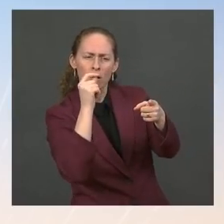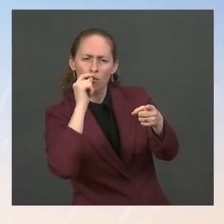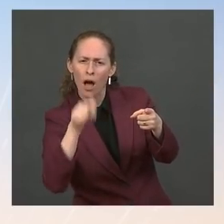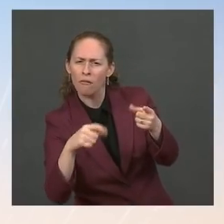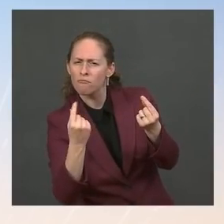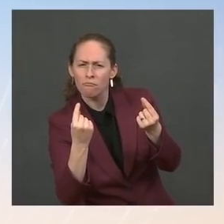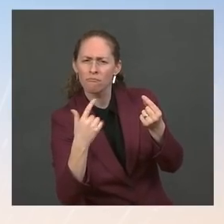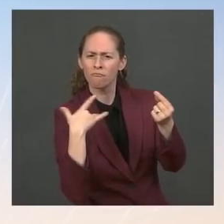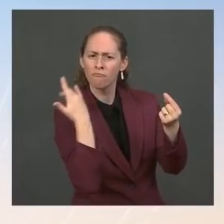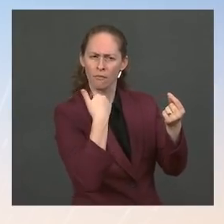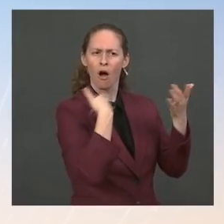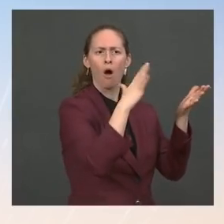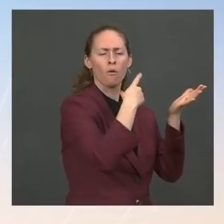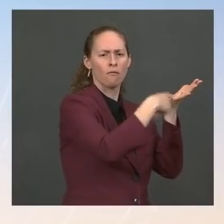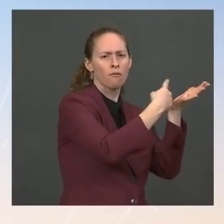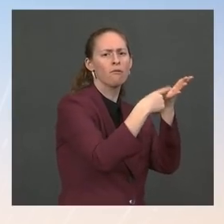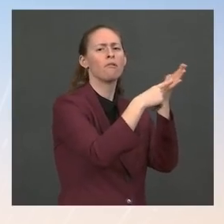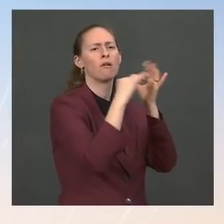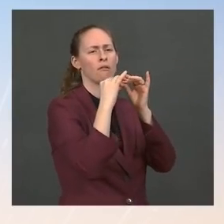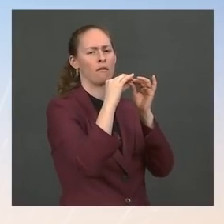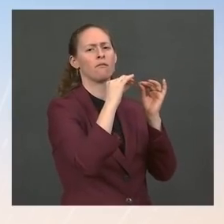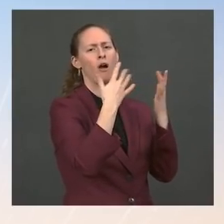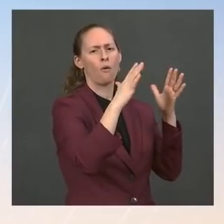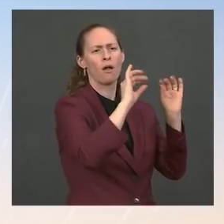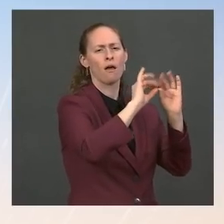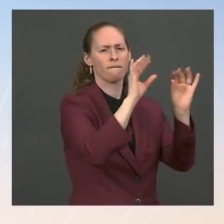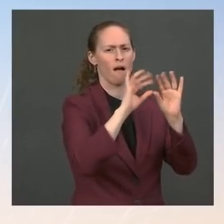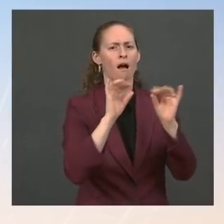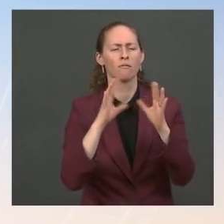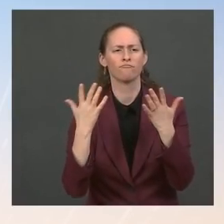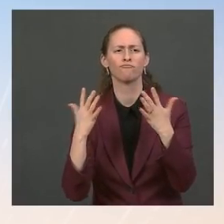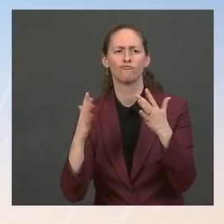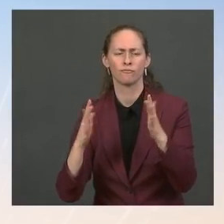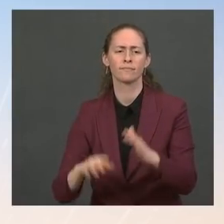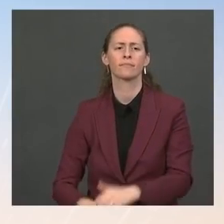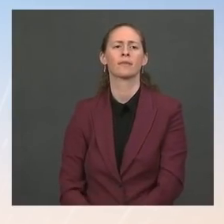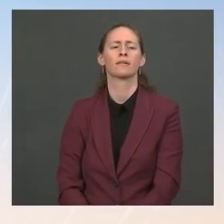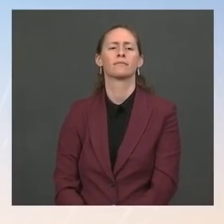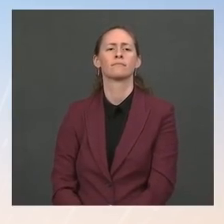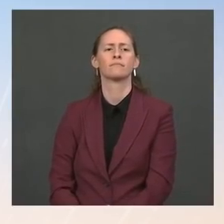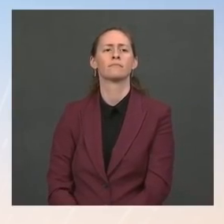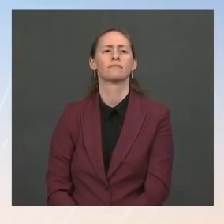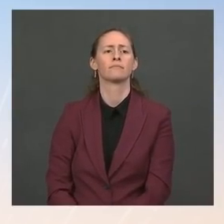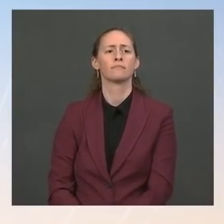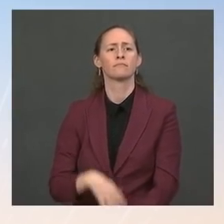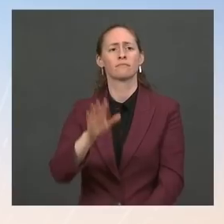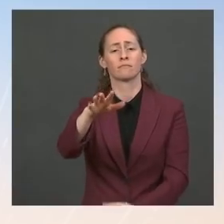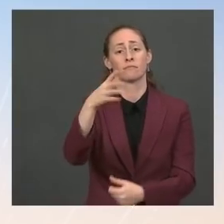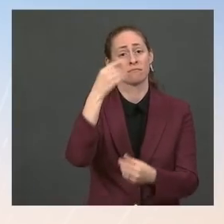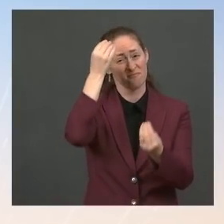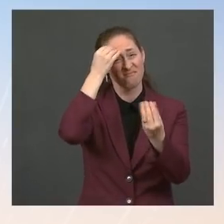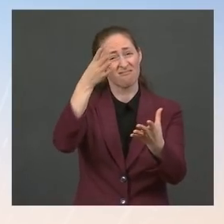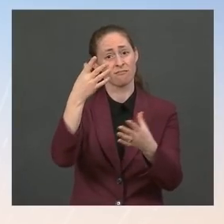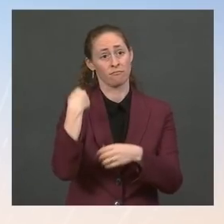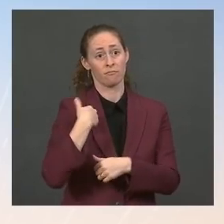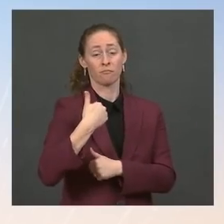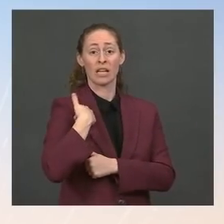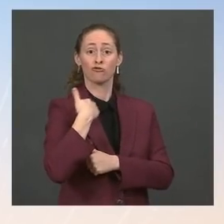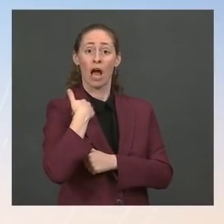Escalatory or aggressive actions by Russia would be of great concern to the United States. We call for an immediate restoration of the July 2020 ceasefire.